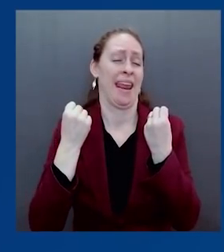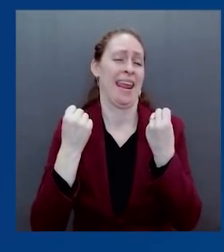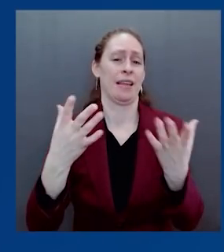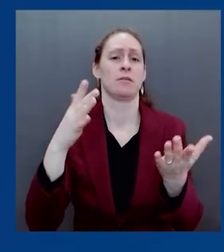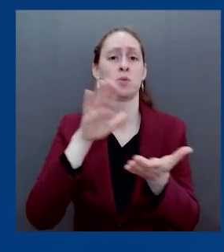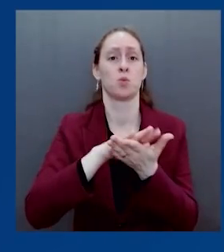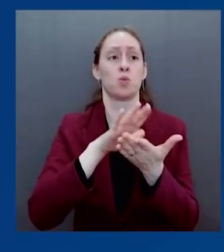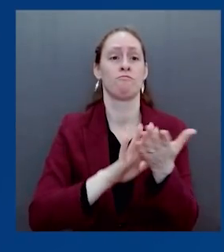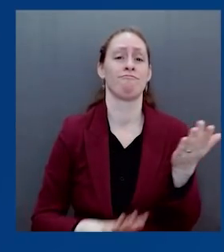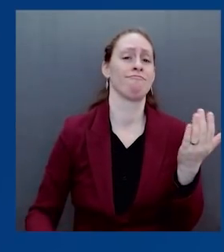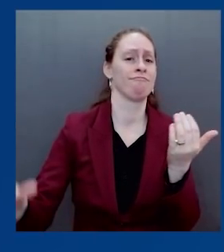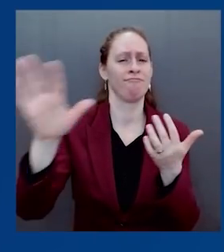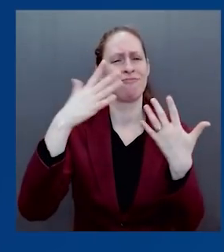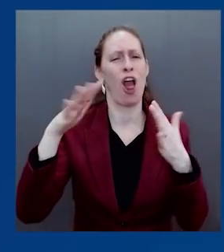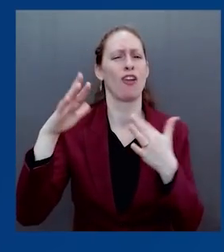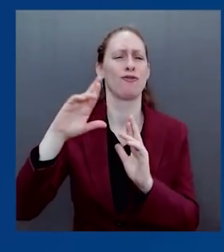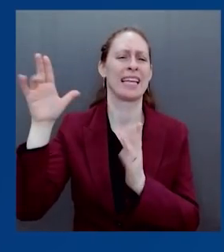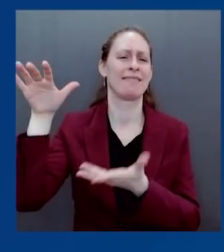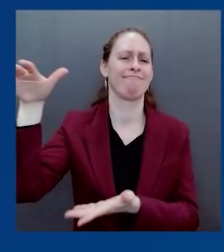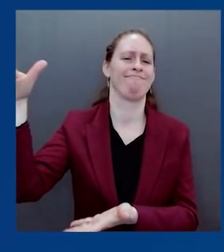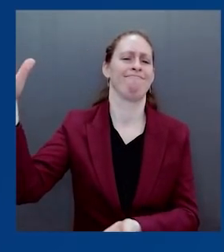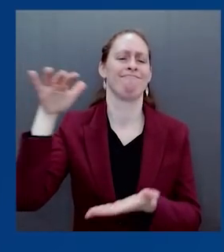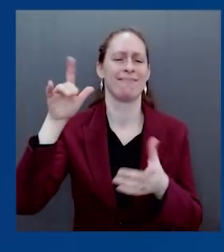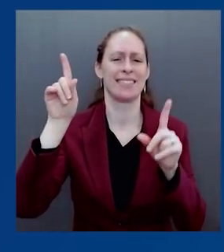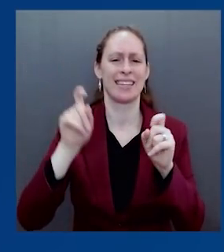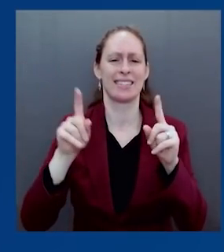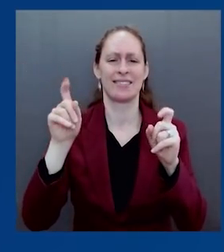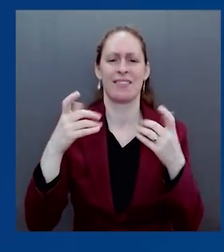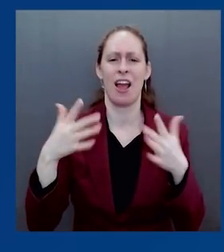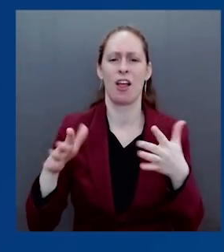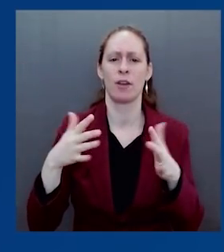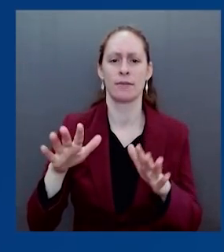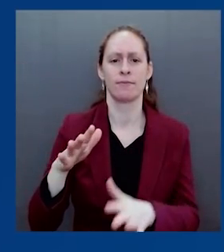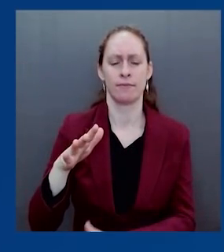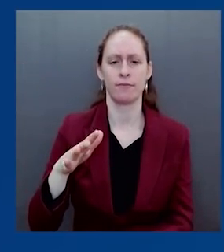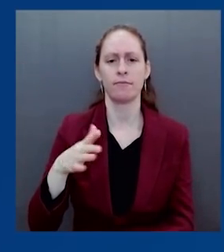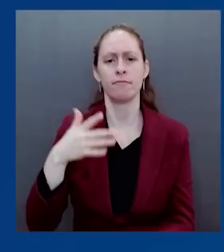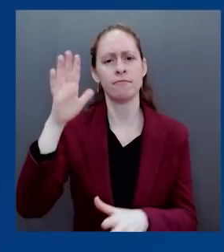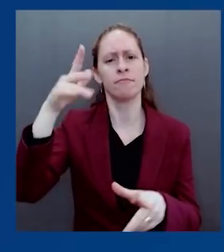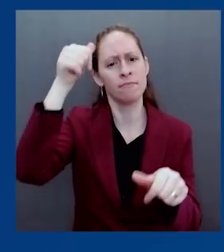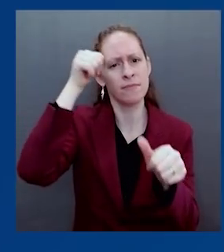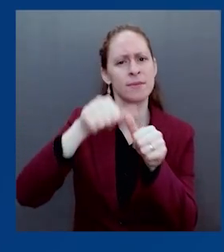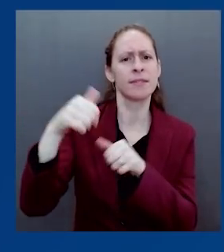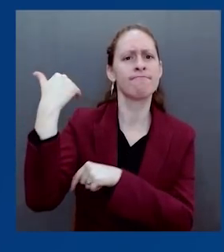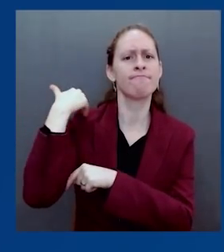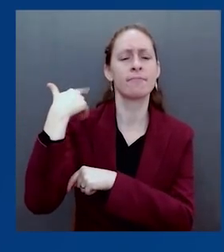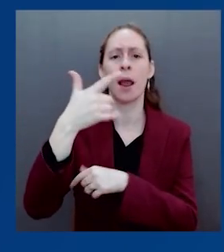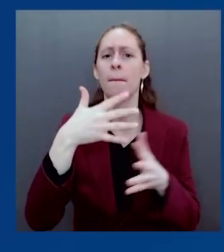thanks to the $10 billion I talked about in my opening comments that the ARP -- the American Rescue Plan --